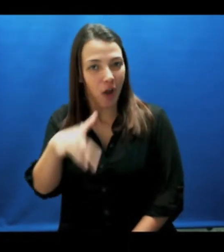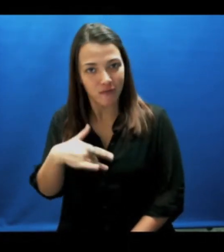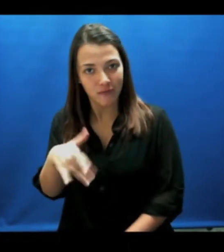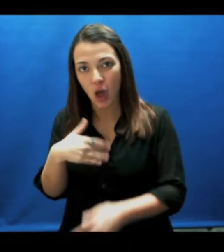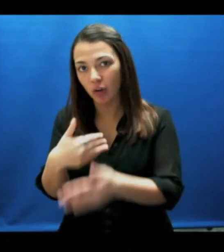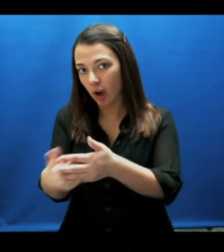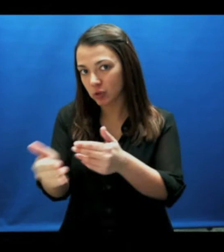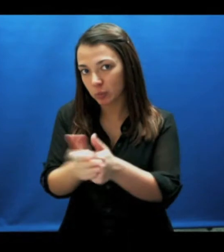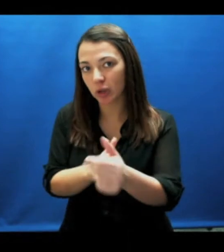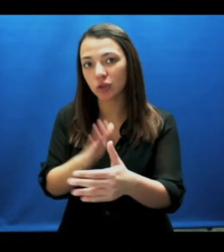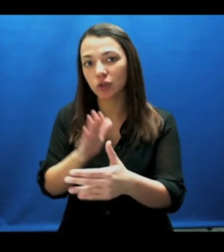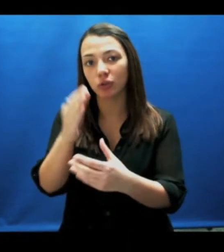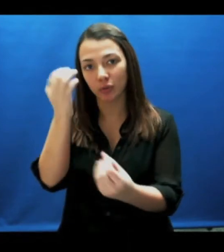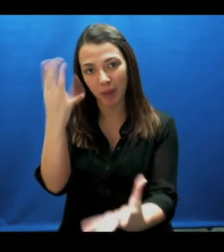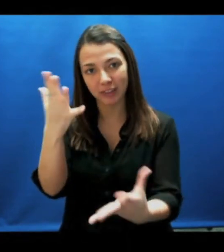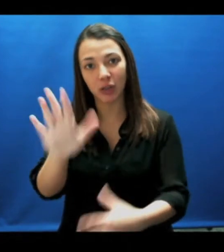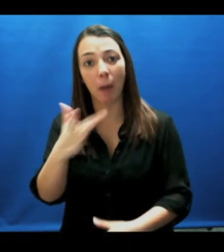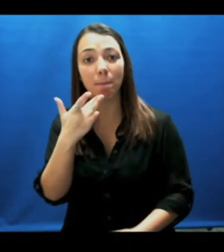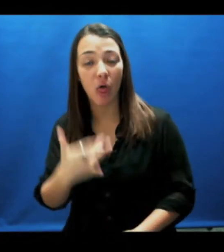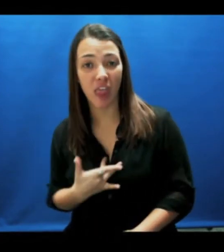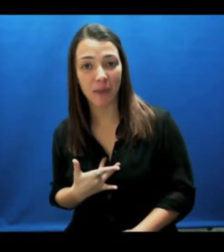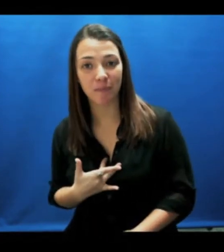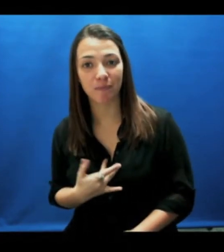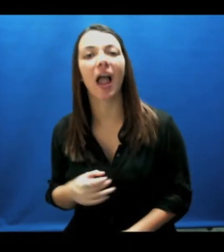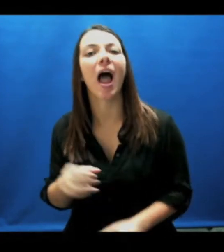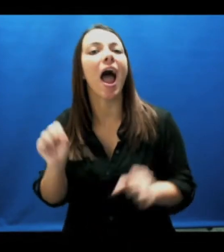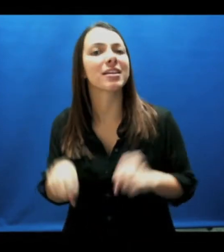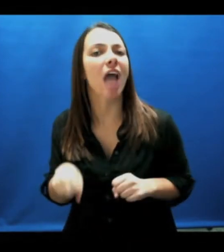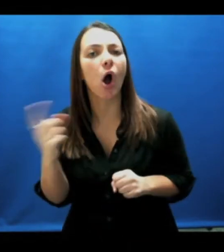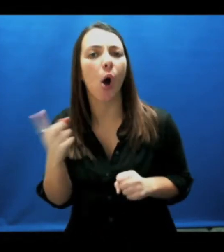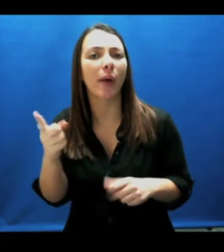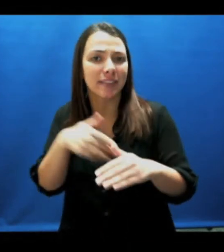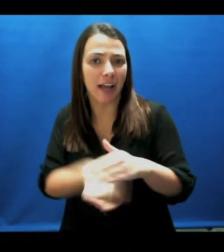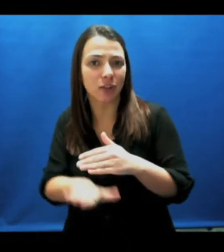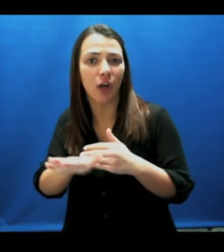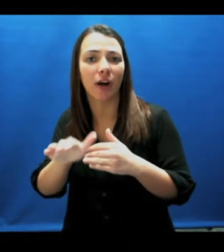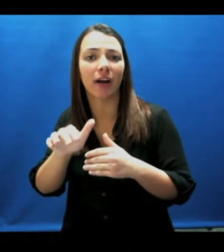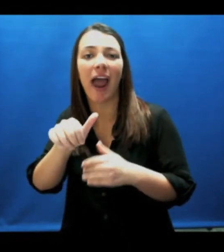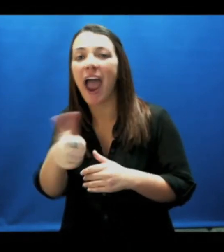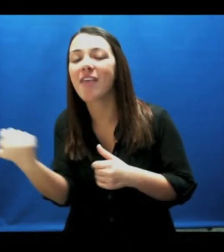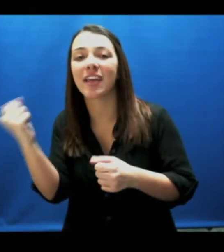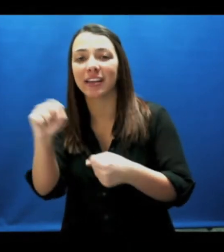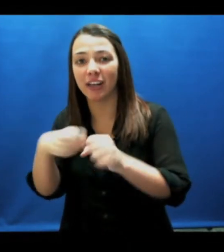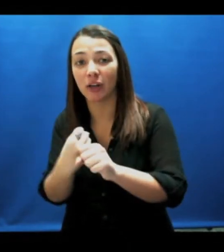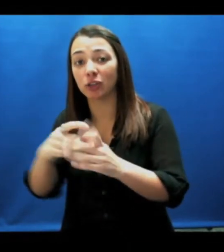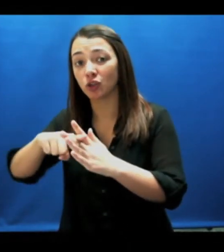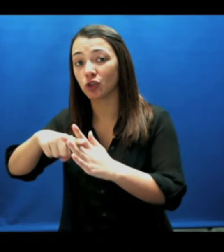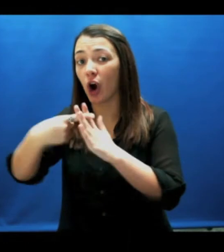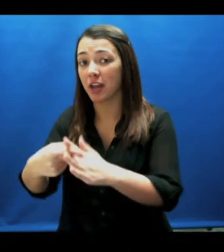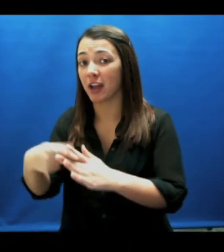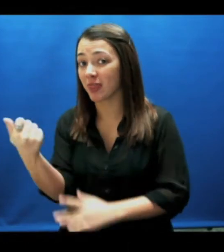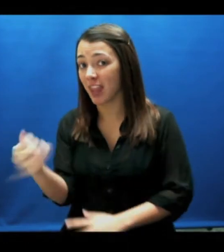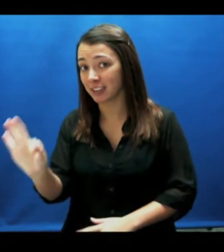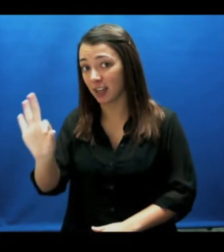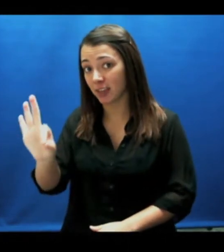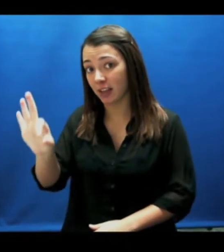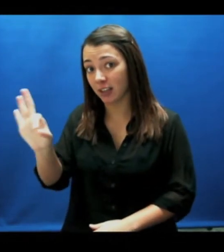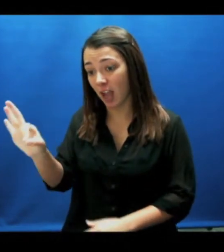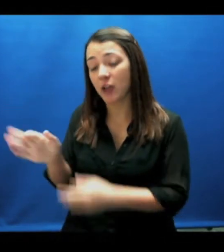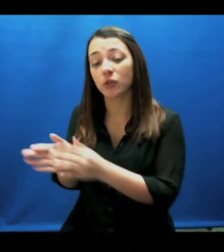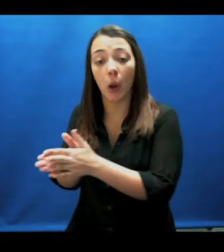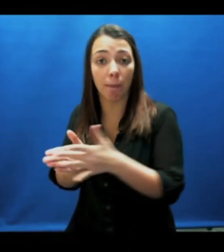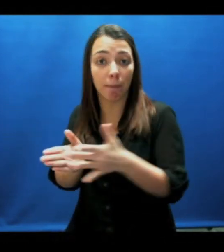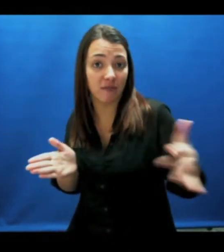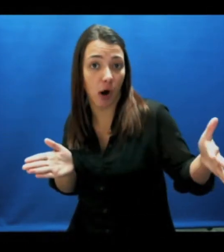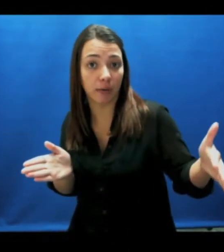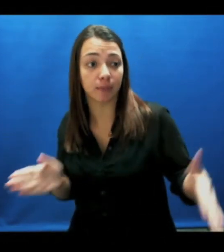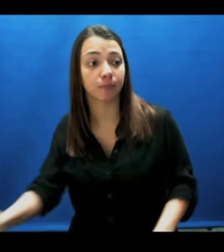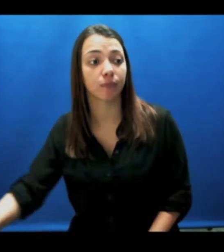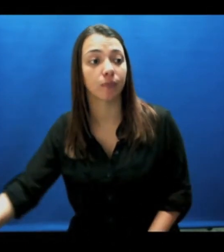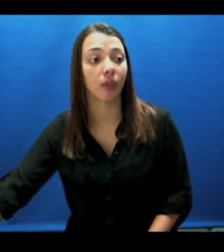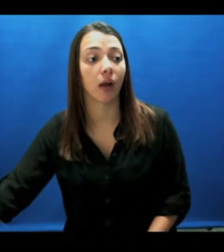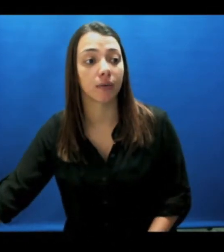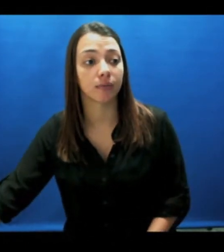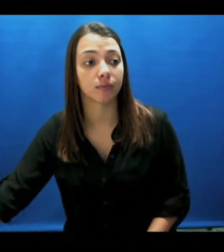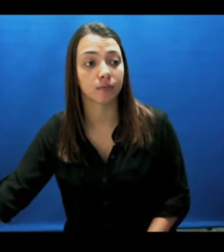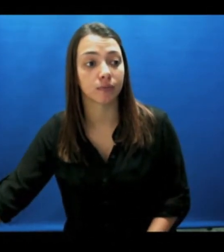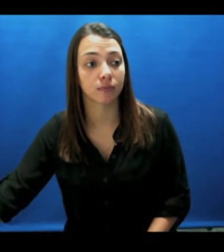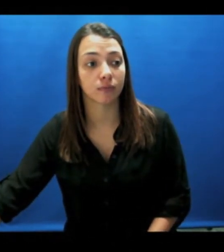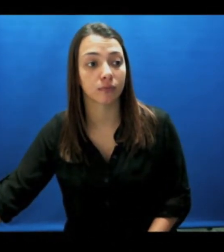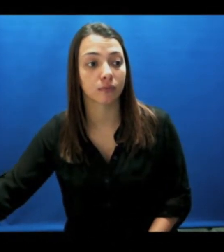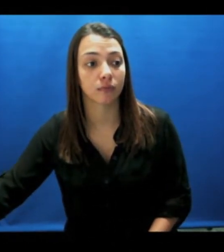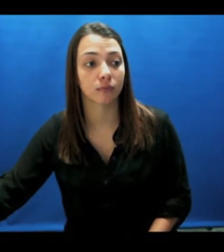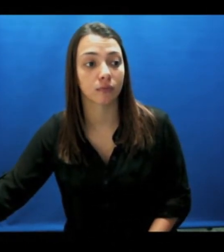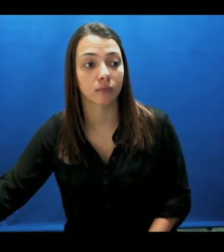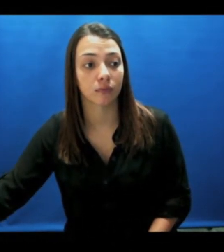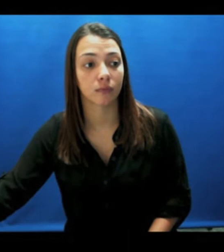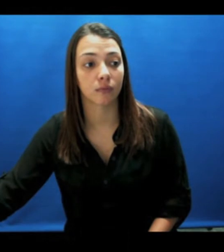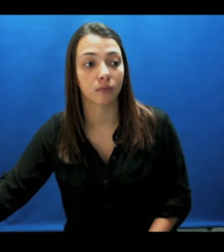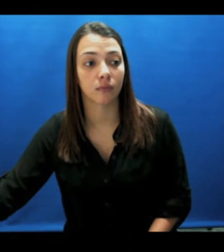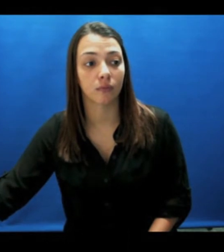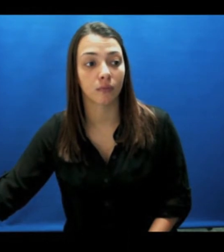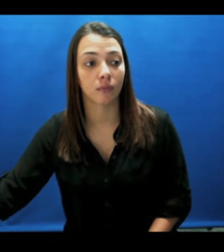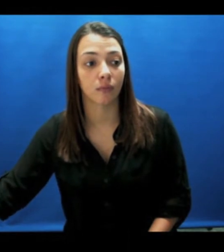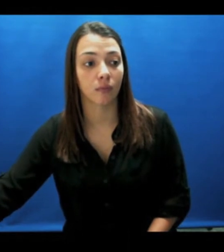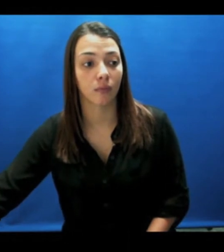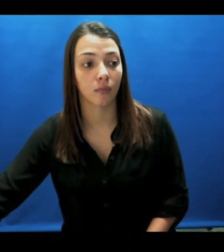If you don't feel comfortable sharing your birthday, you can enter any year starting at 1999 and before